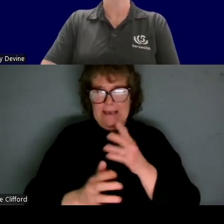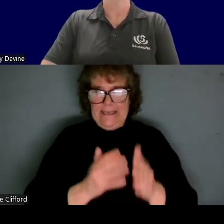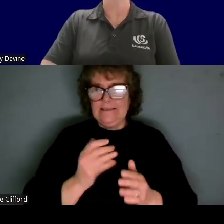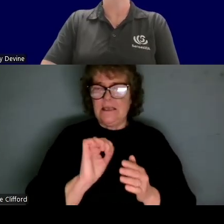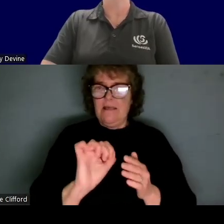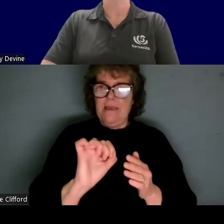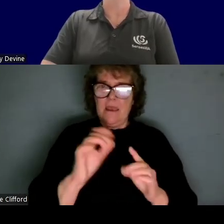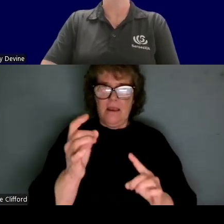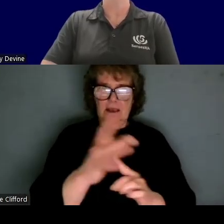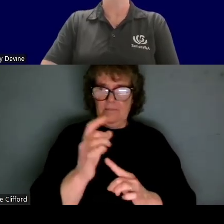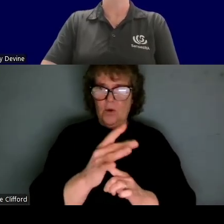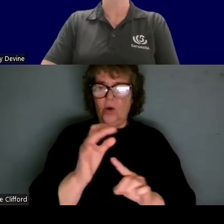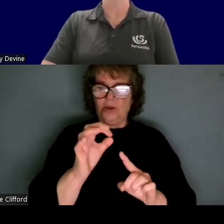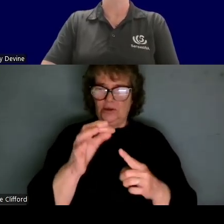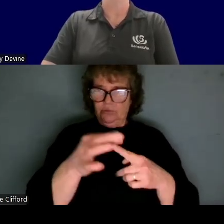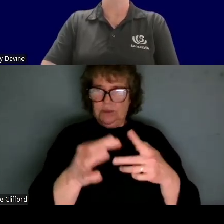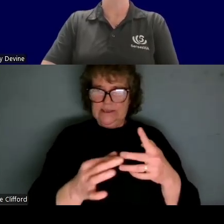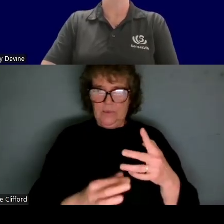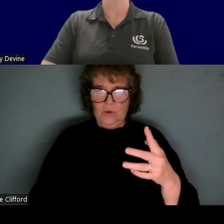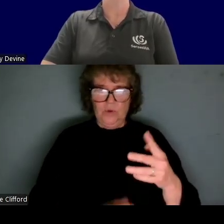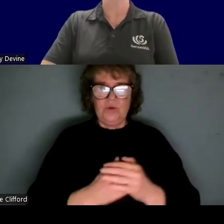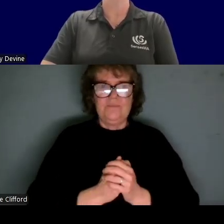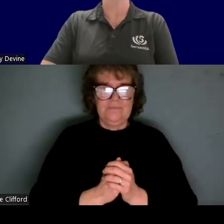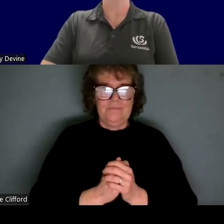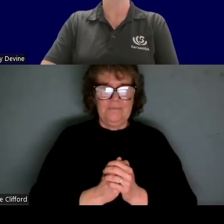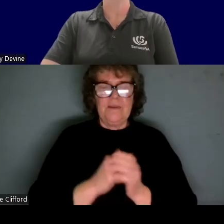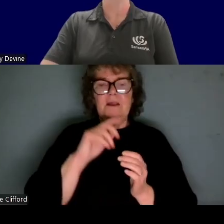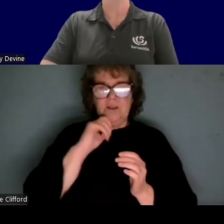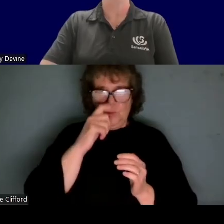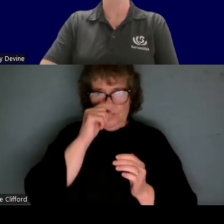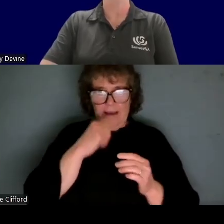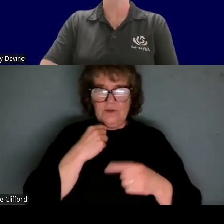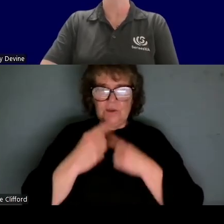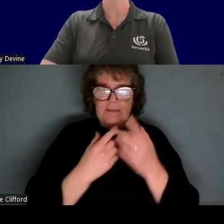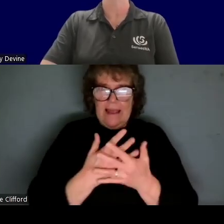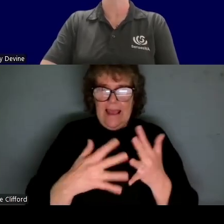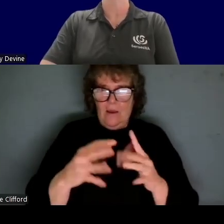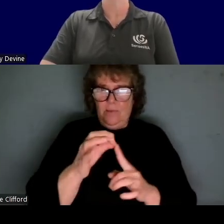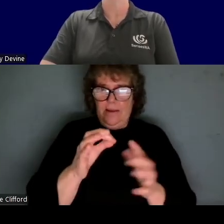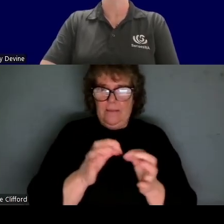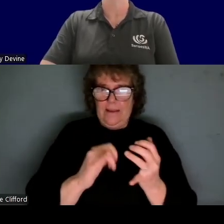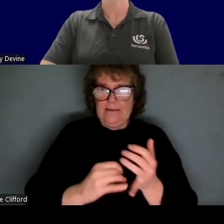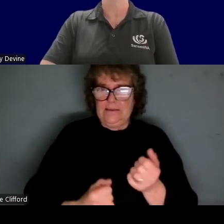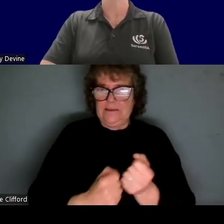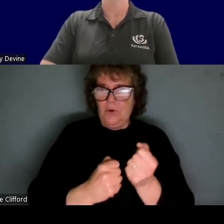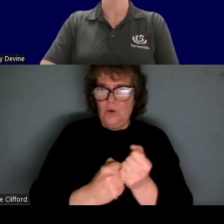explain how positive behaviour support supports individuals who are deafblind, recognising the